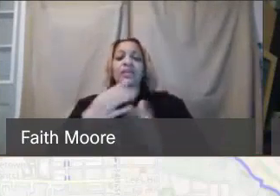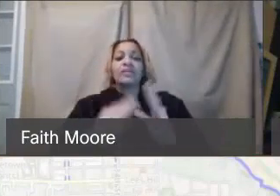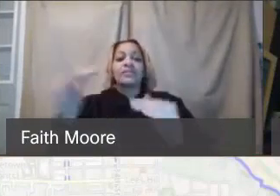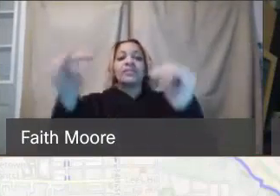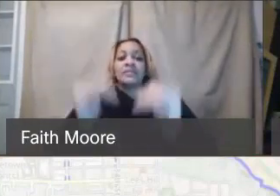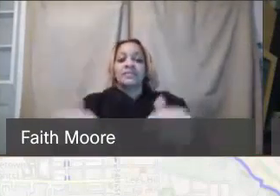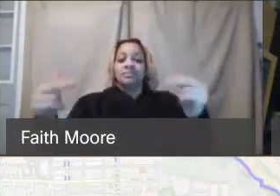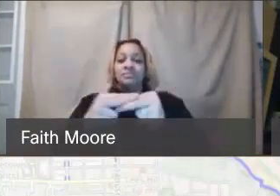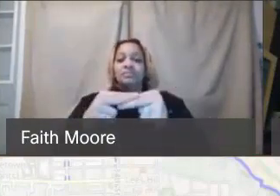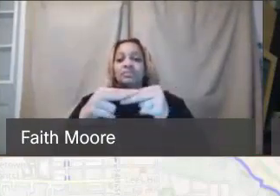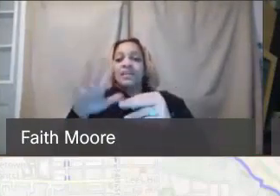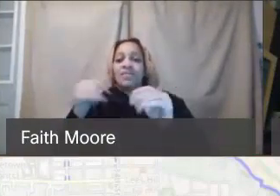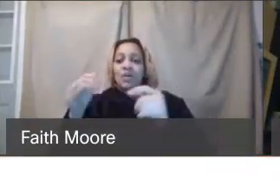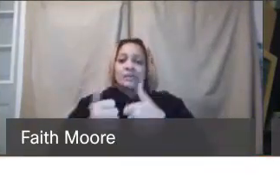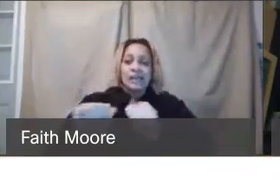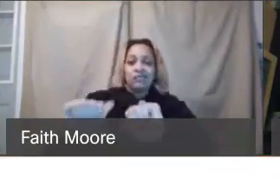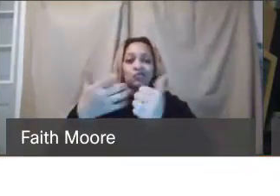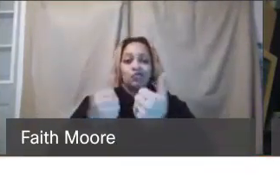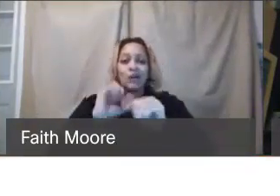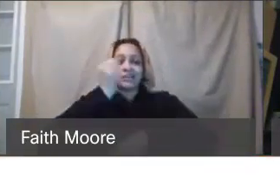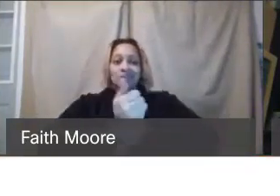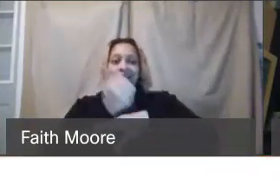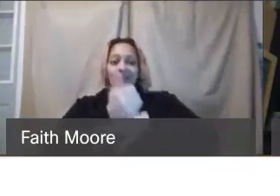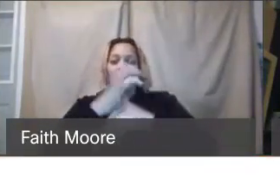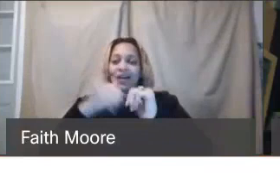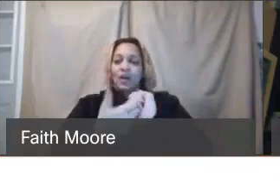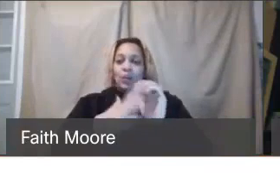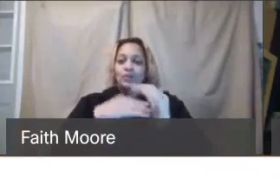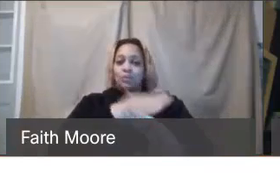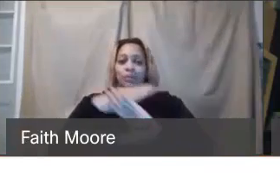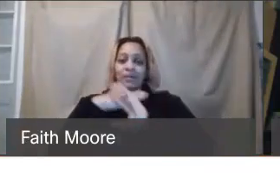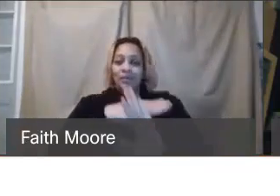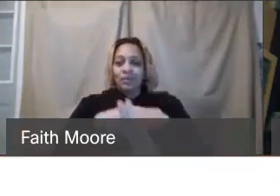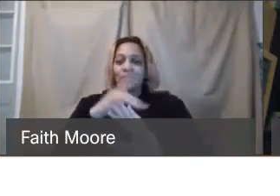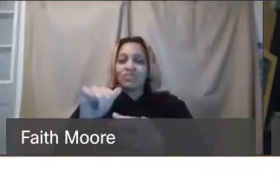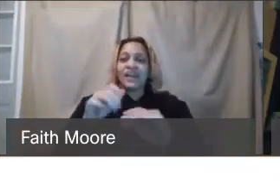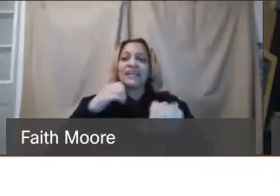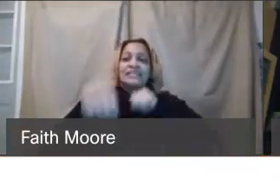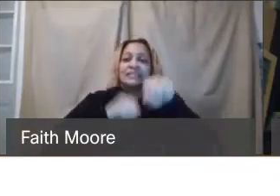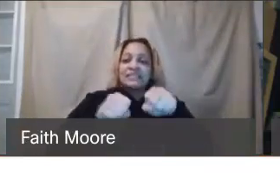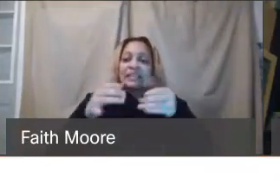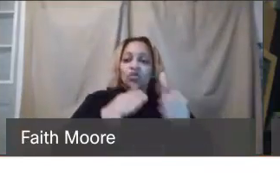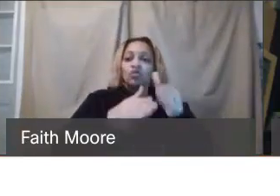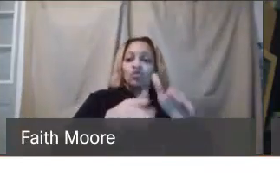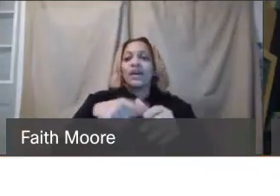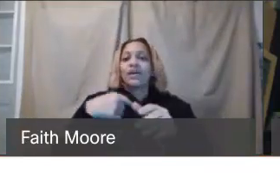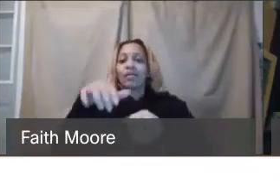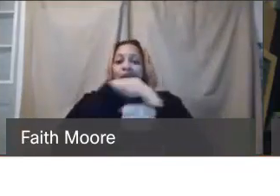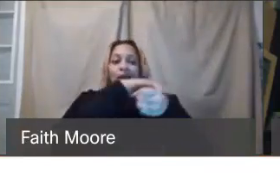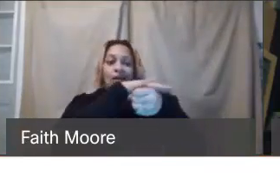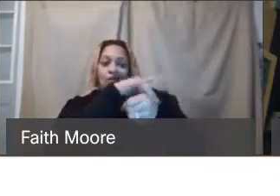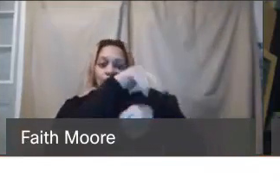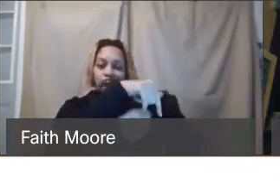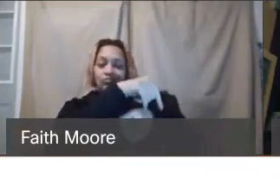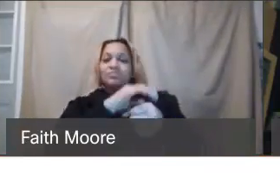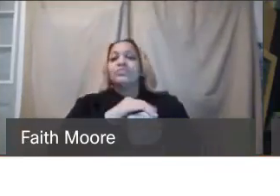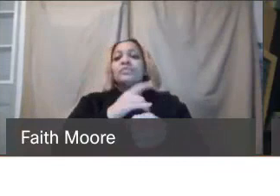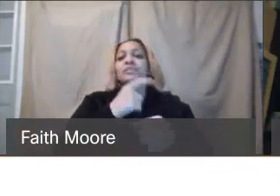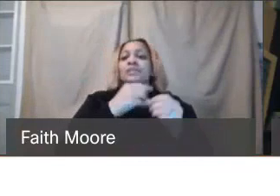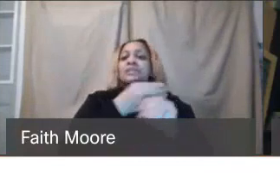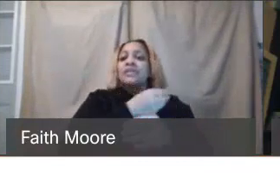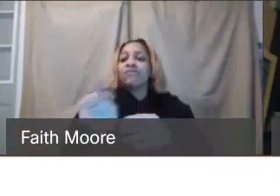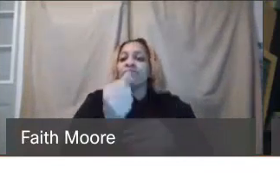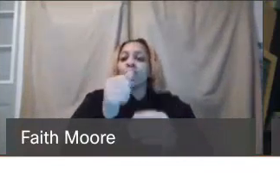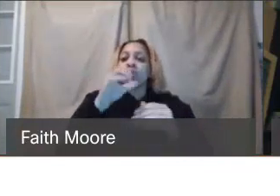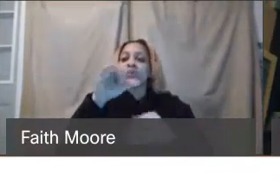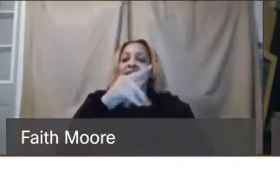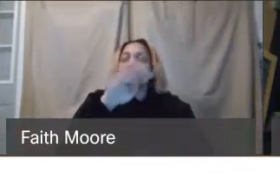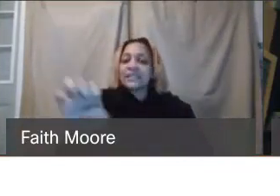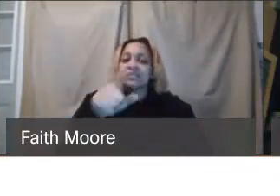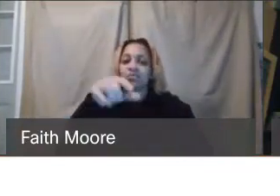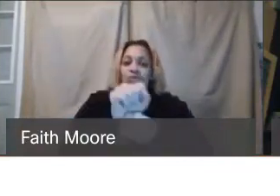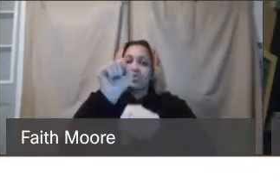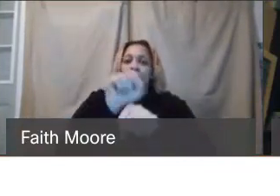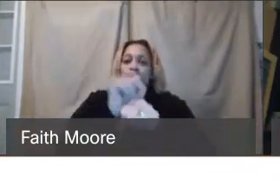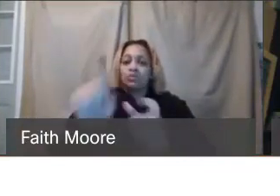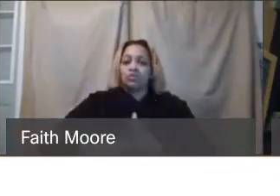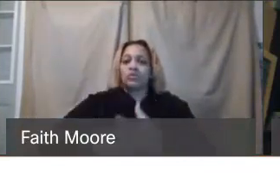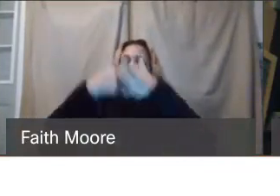What's involved in the effort of putting down a protected would protected bike lane or cycle track along this corridor area. There are several stages of the work that we've undertaken to get to this point. Today.